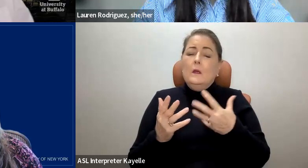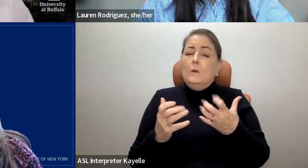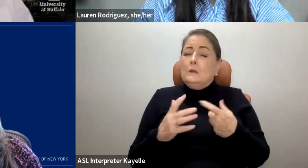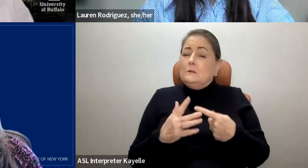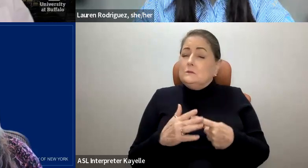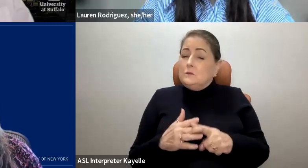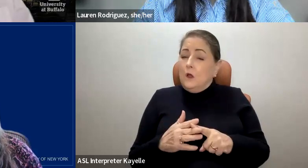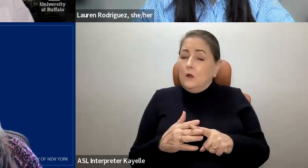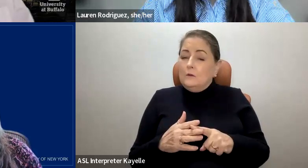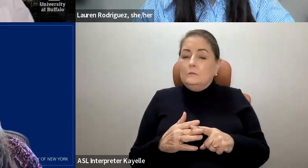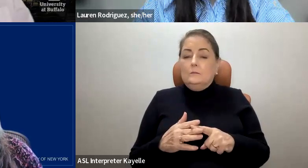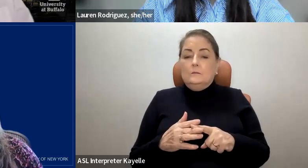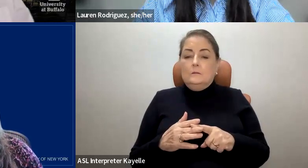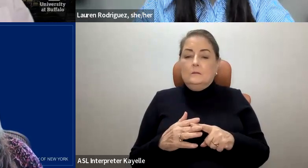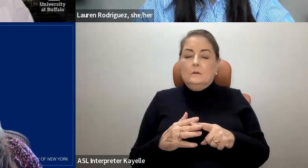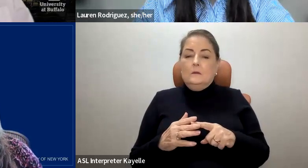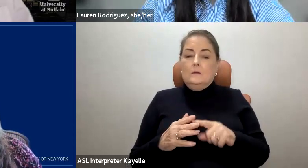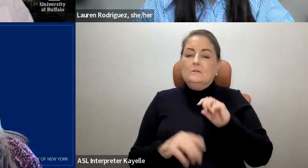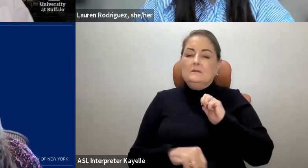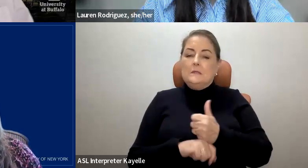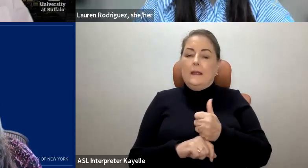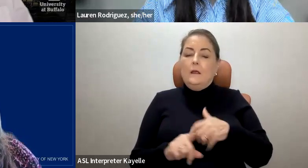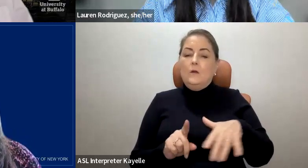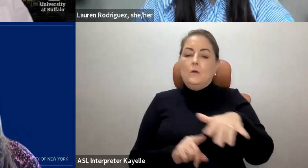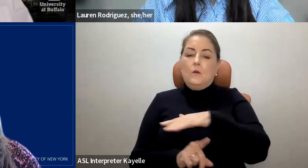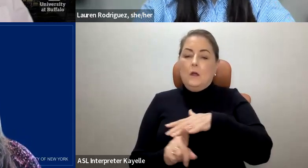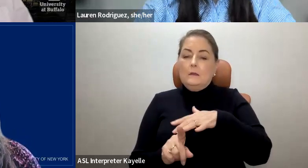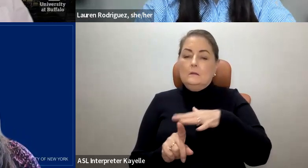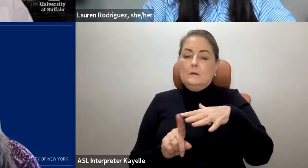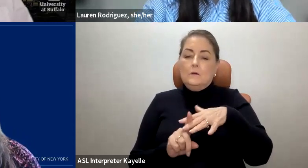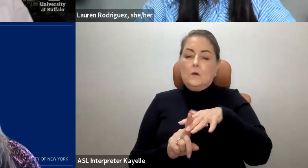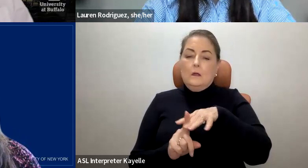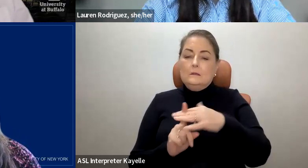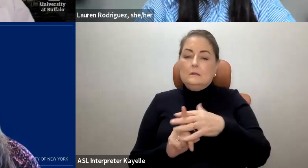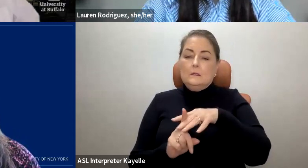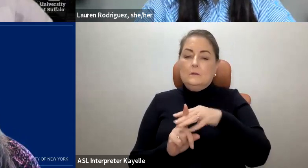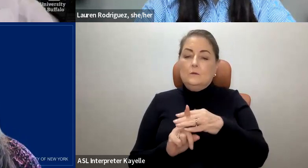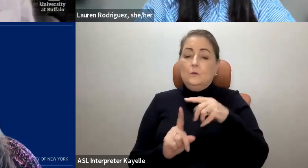setting a little bit of context. So as I mentioned, I'm the co lead for the SUNY digital learning environment project,